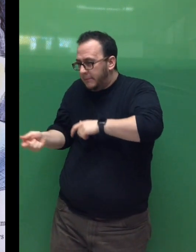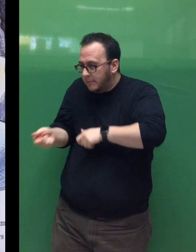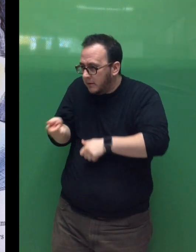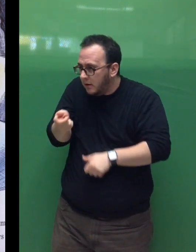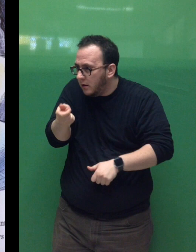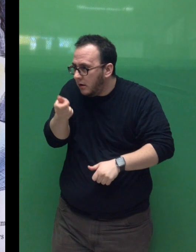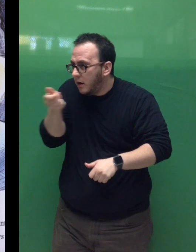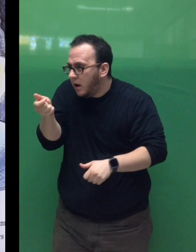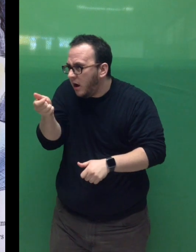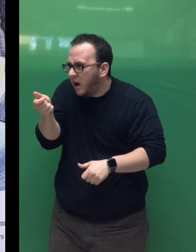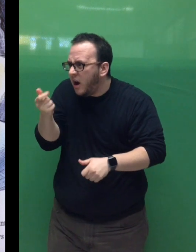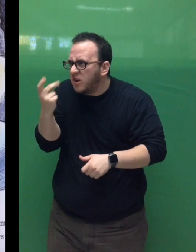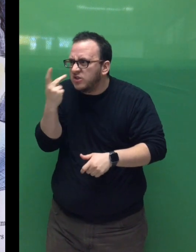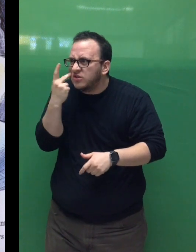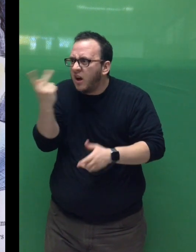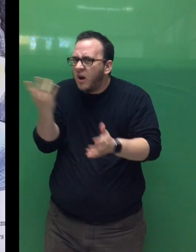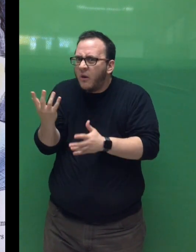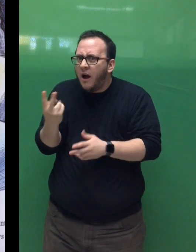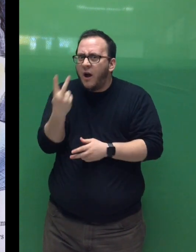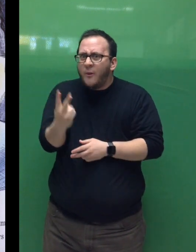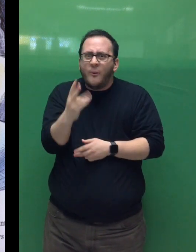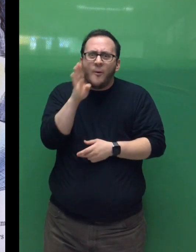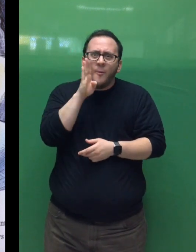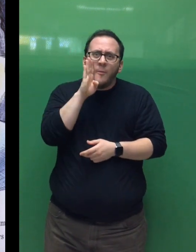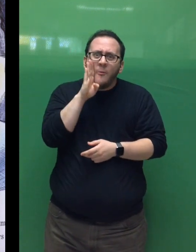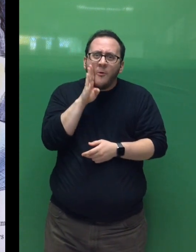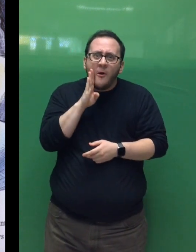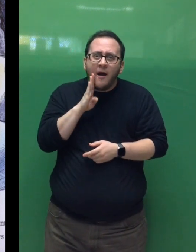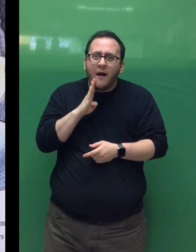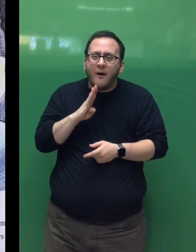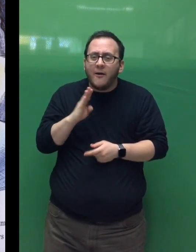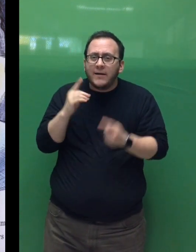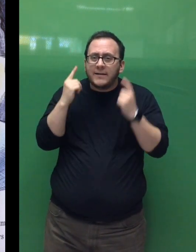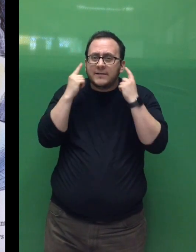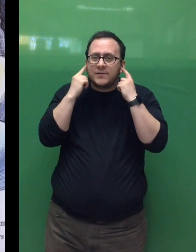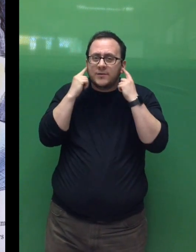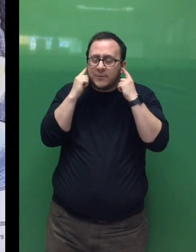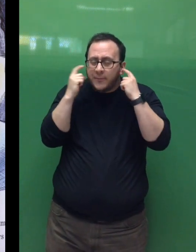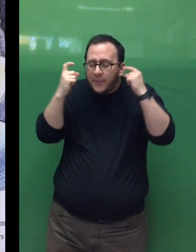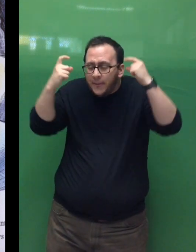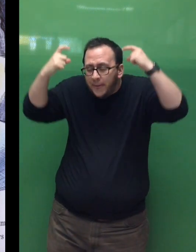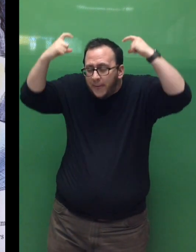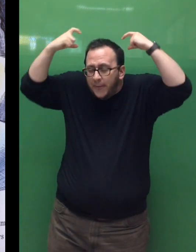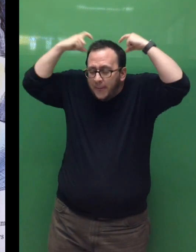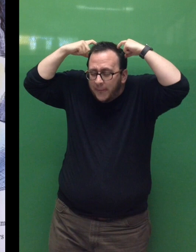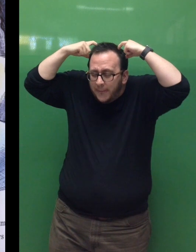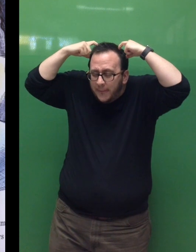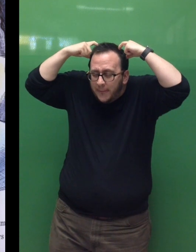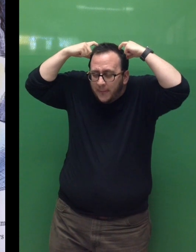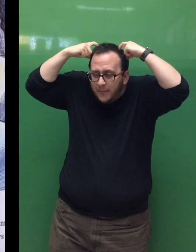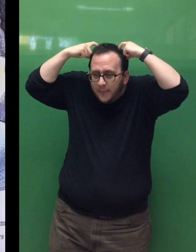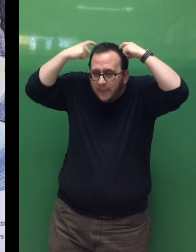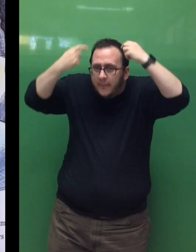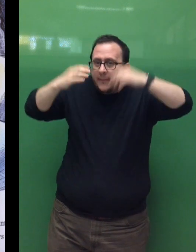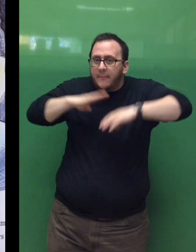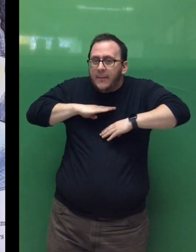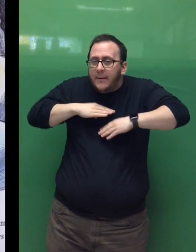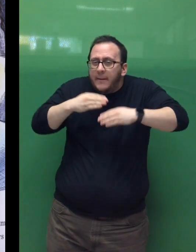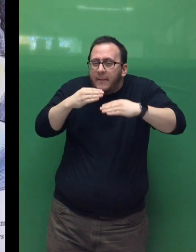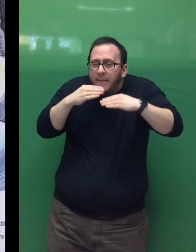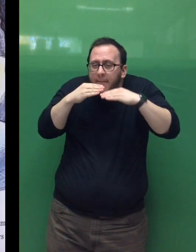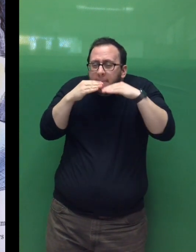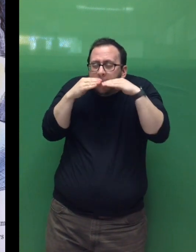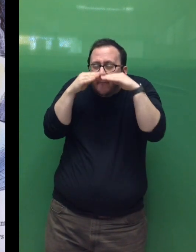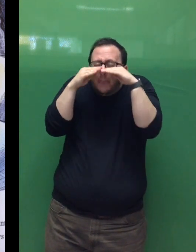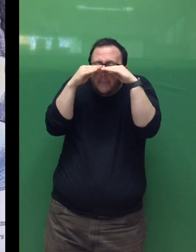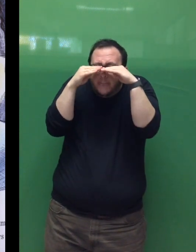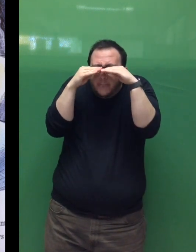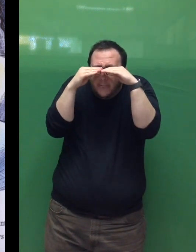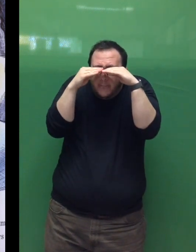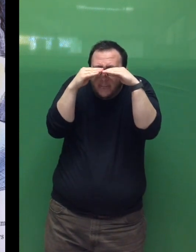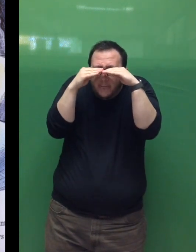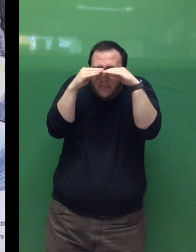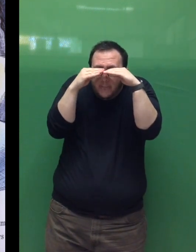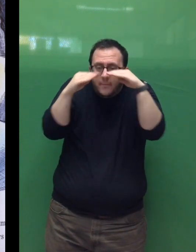And there he saw two fuzzy brown ears sticking up from under the cover.